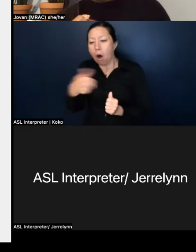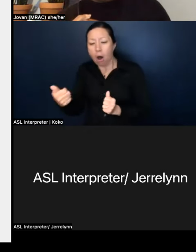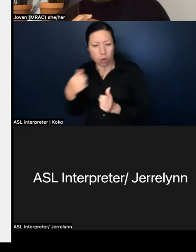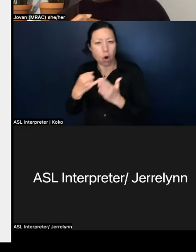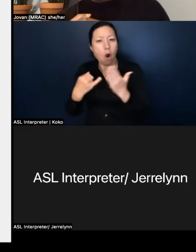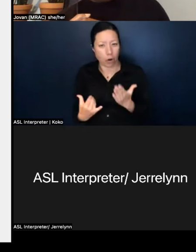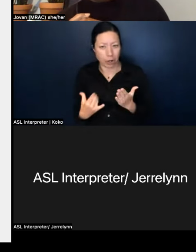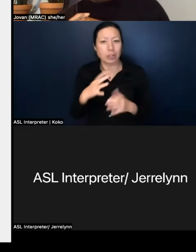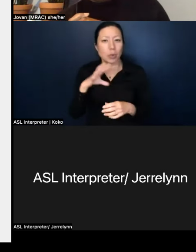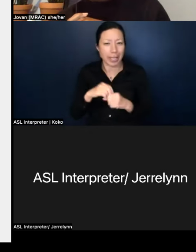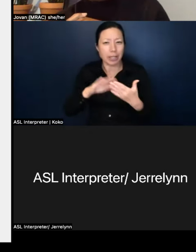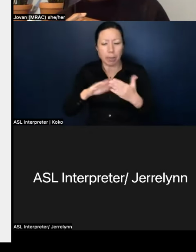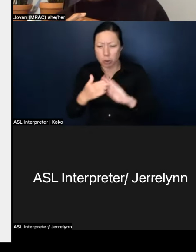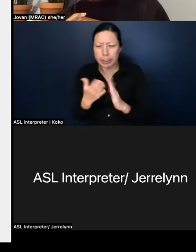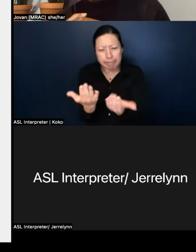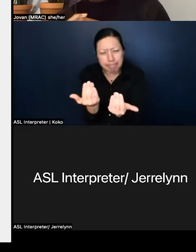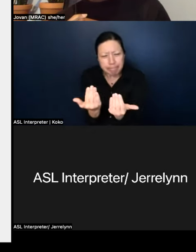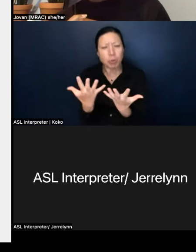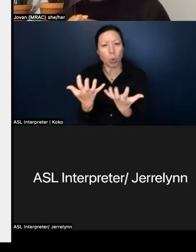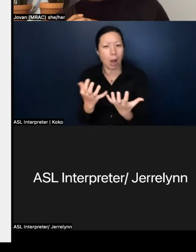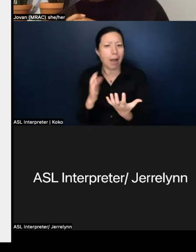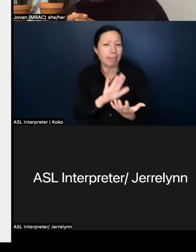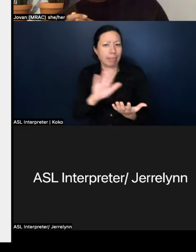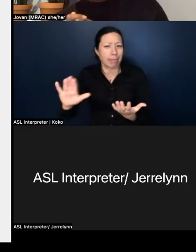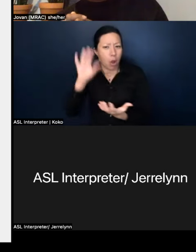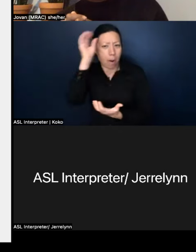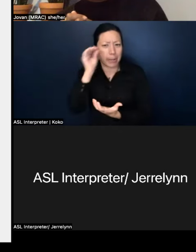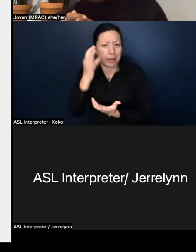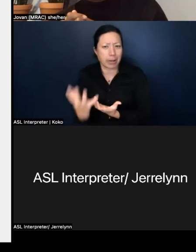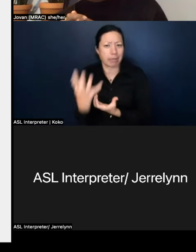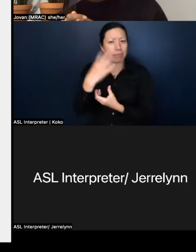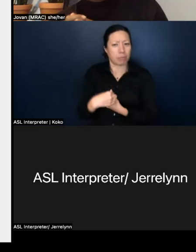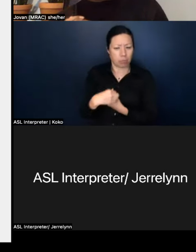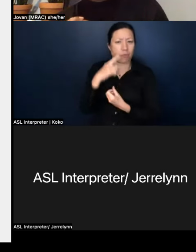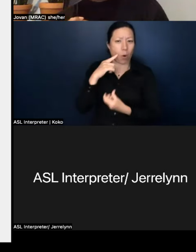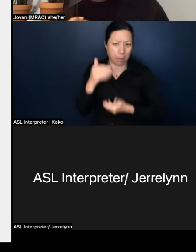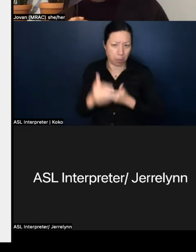and informing the process as well. One of the suggestions that was given to the advisors,